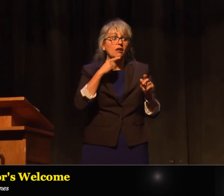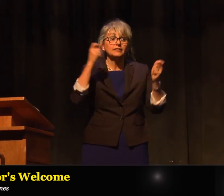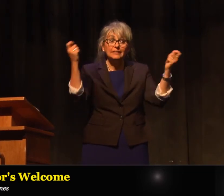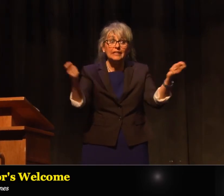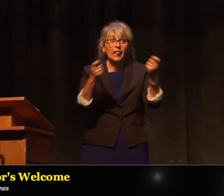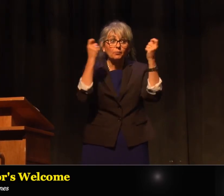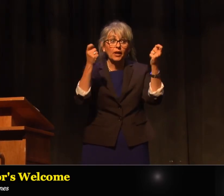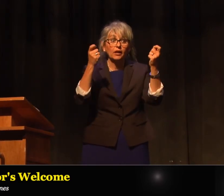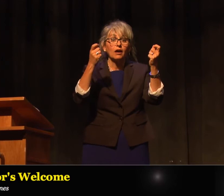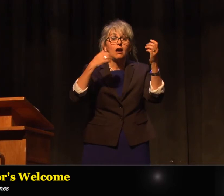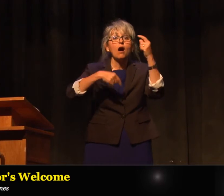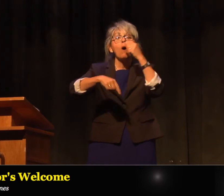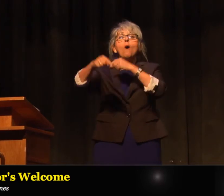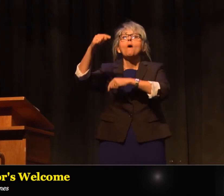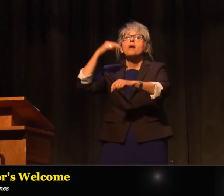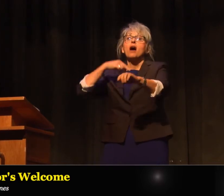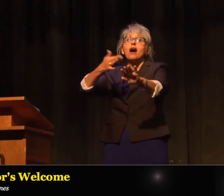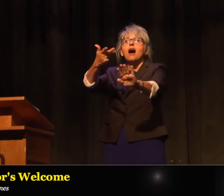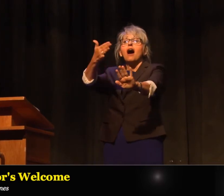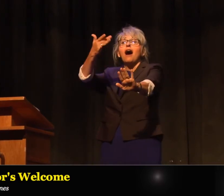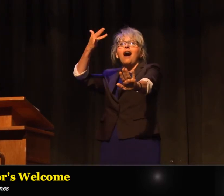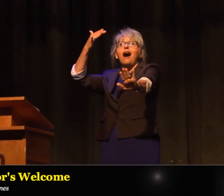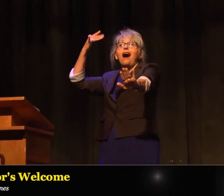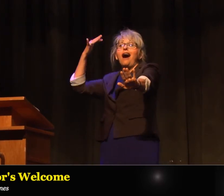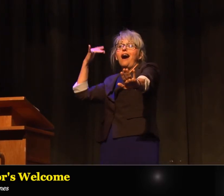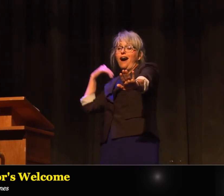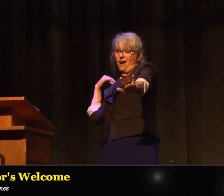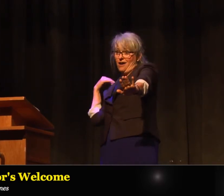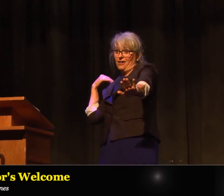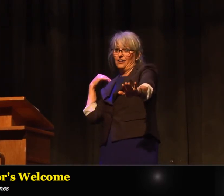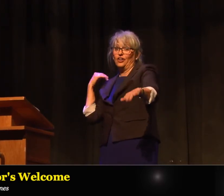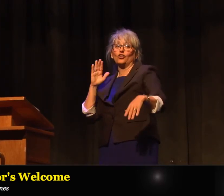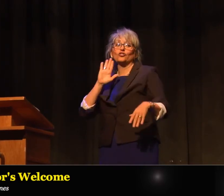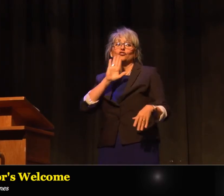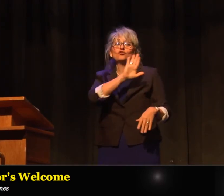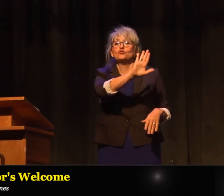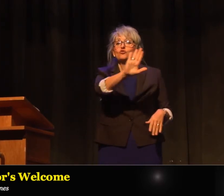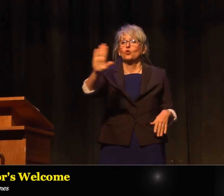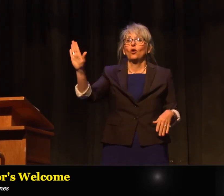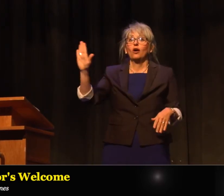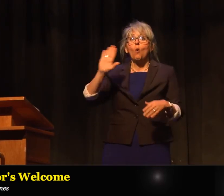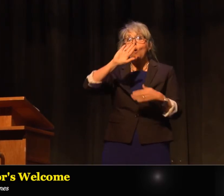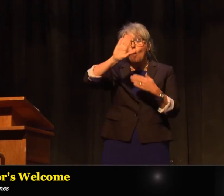No, we are celebrating all the way back,